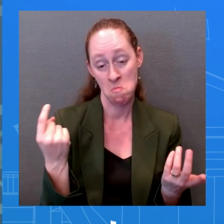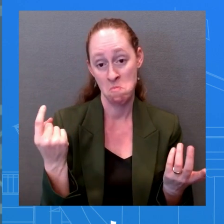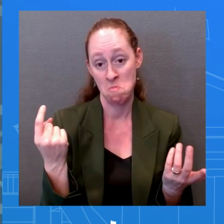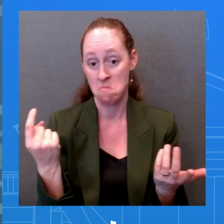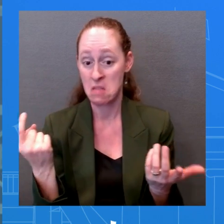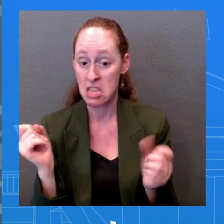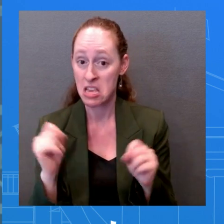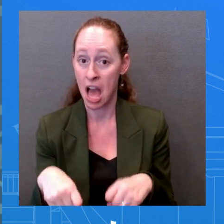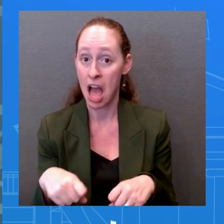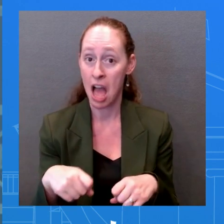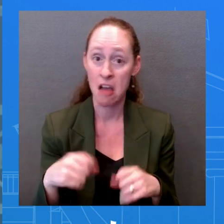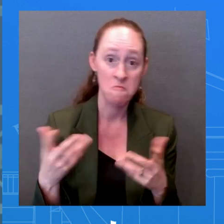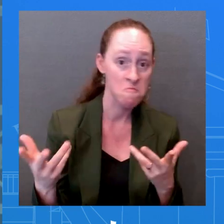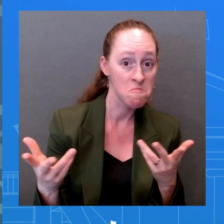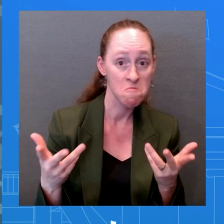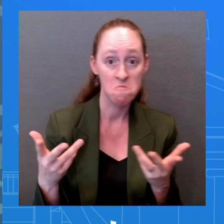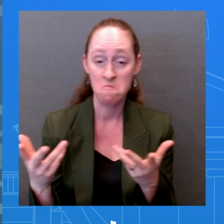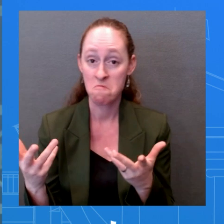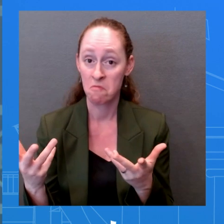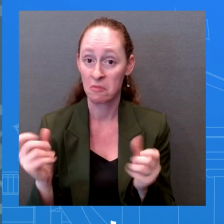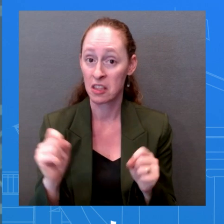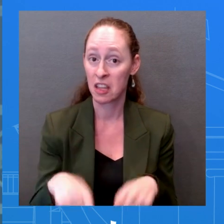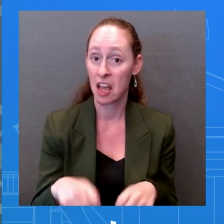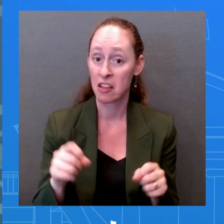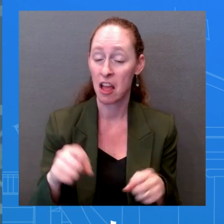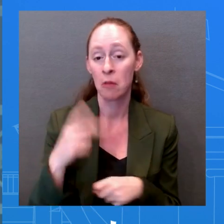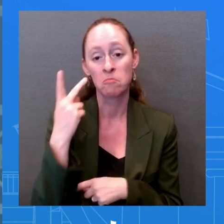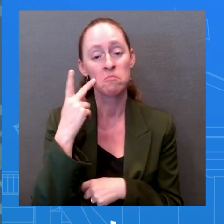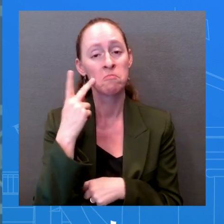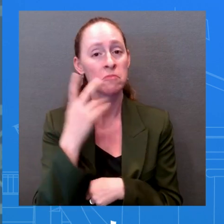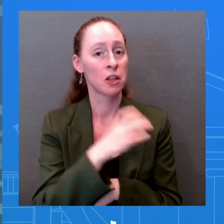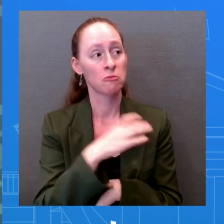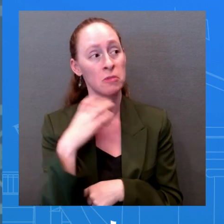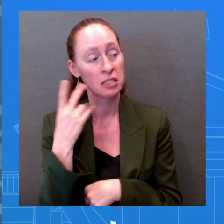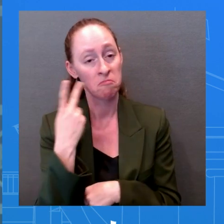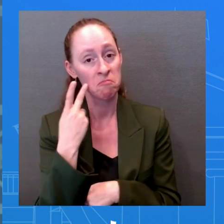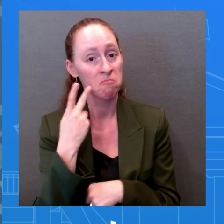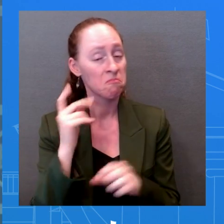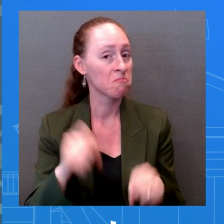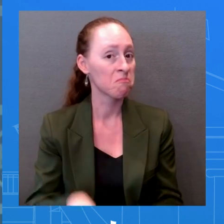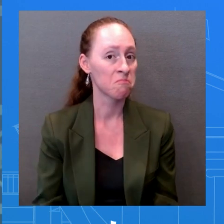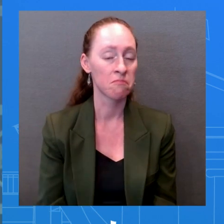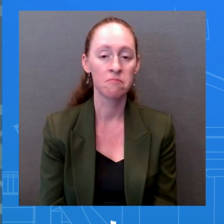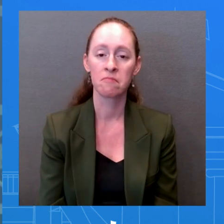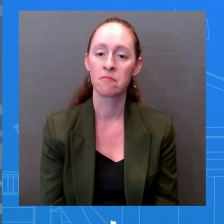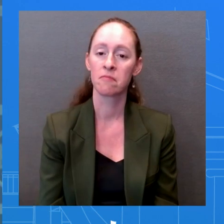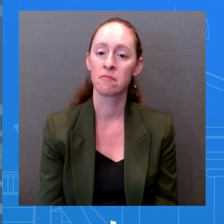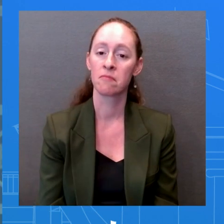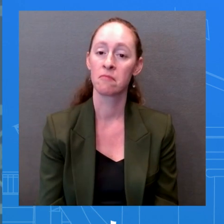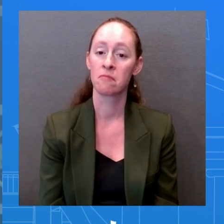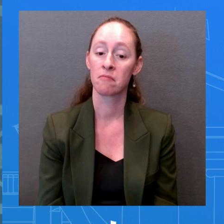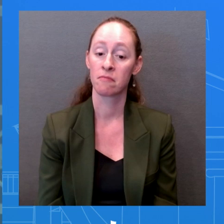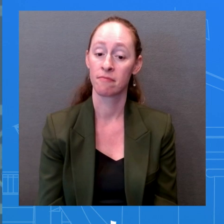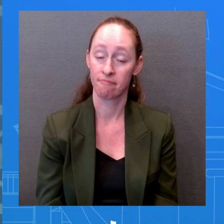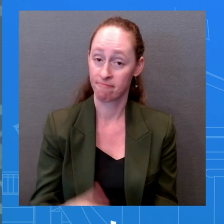just like we were able to do -- to do this last year. Look, we're going to do our job. We're going to talk to -- talk to members of Congress on the Hill.